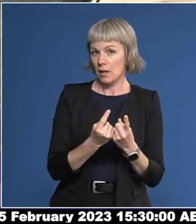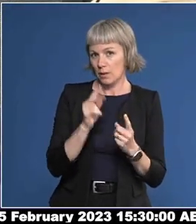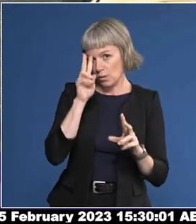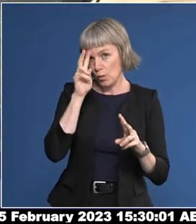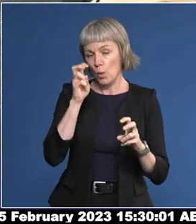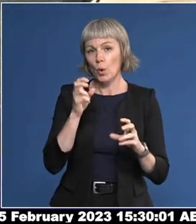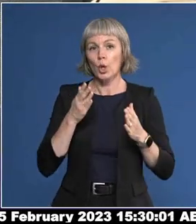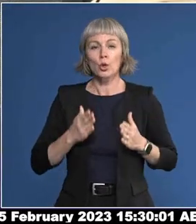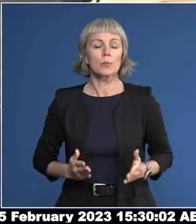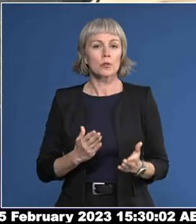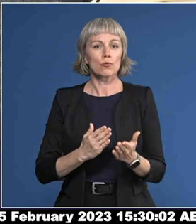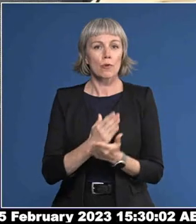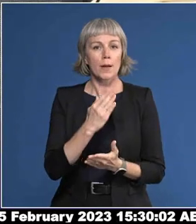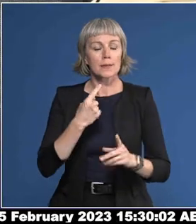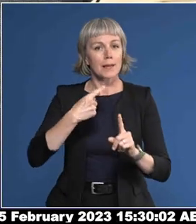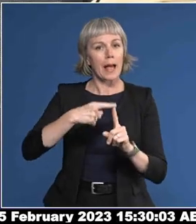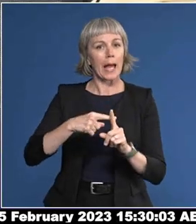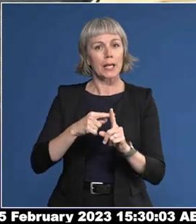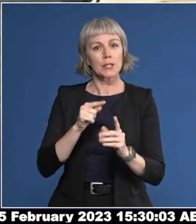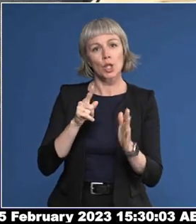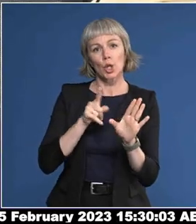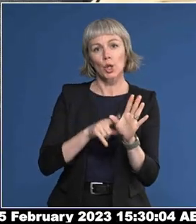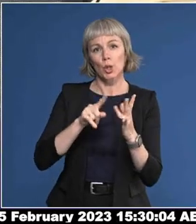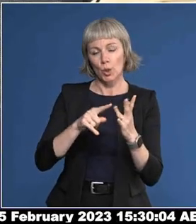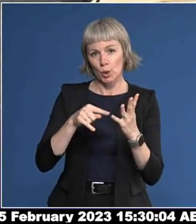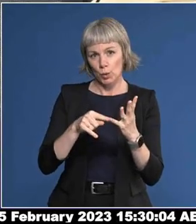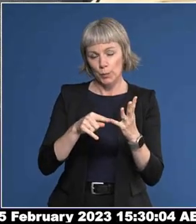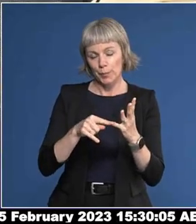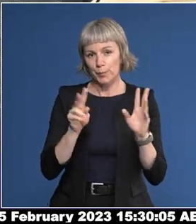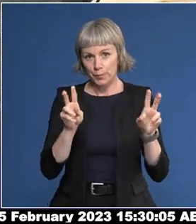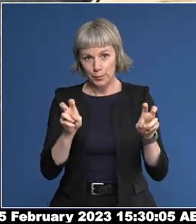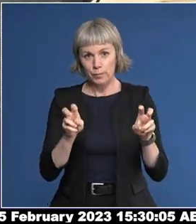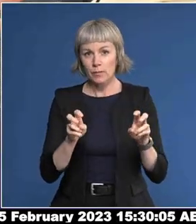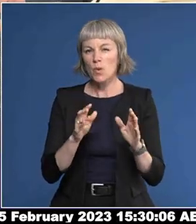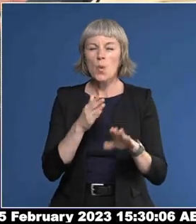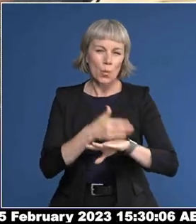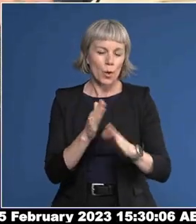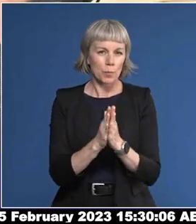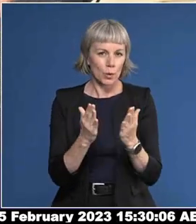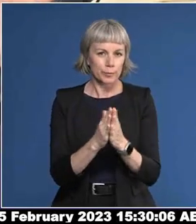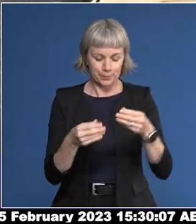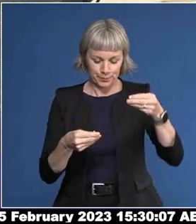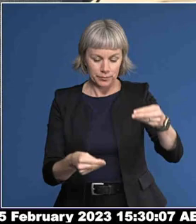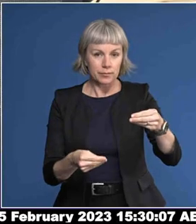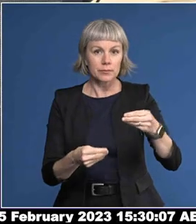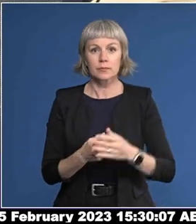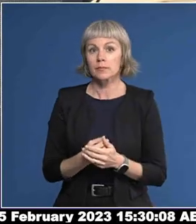And, Commissioners, you have a copy of the workbook from this in the materials, but I won't take you to it.